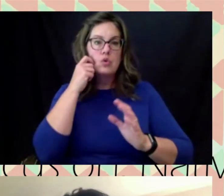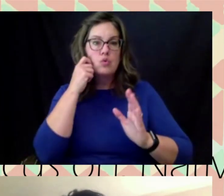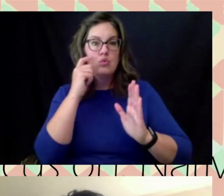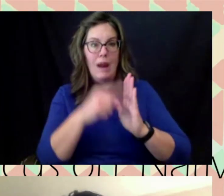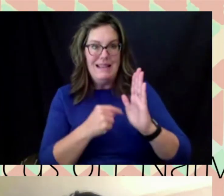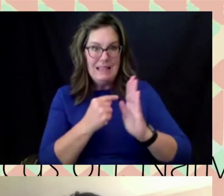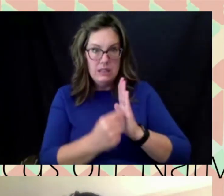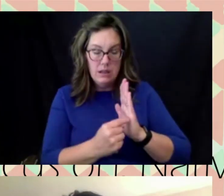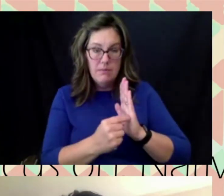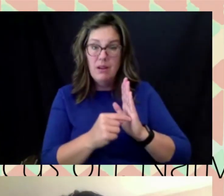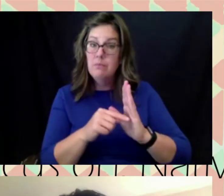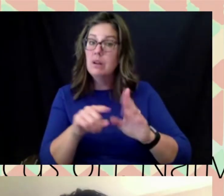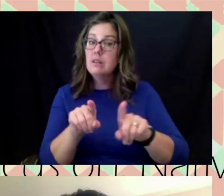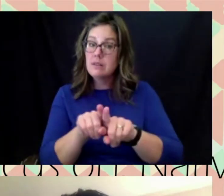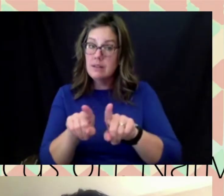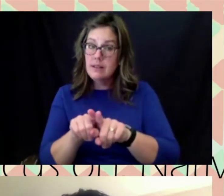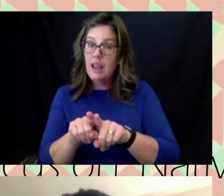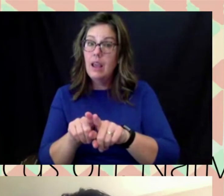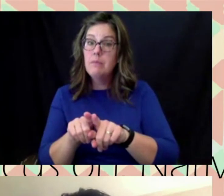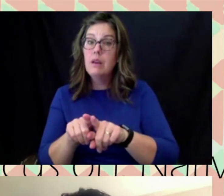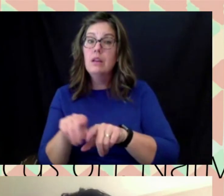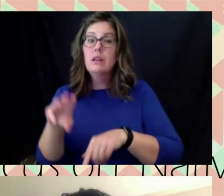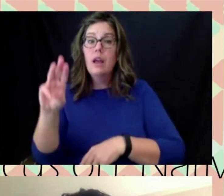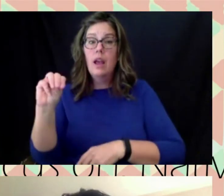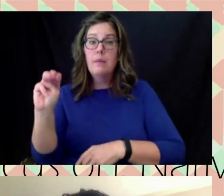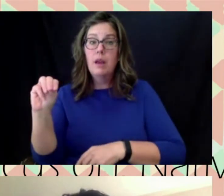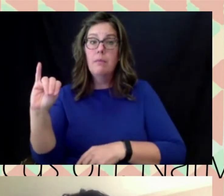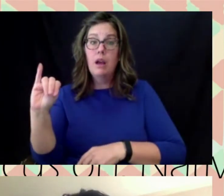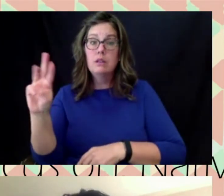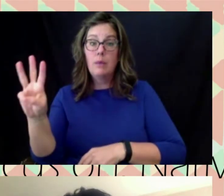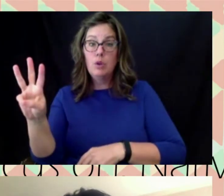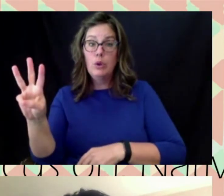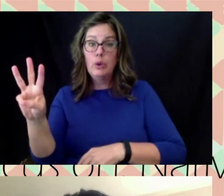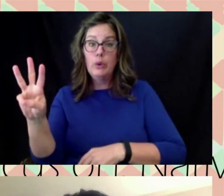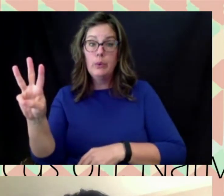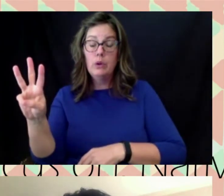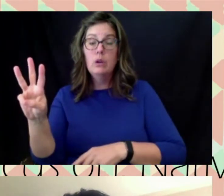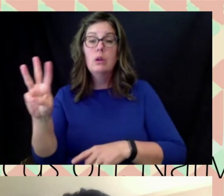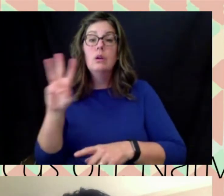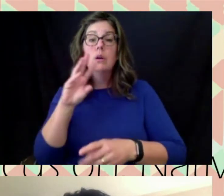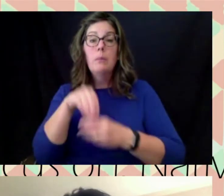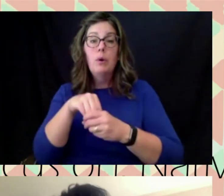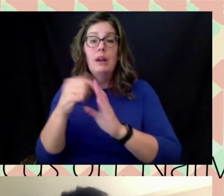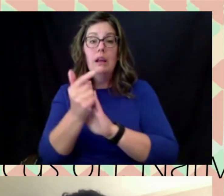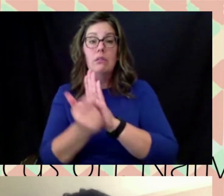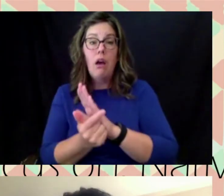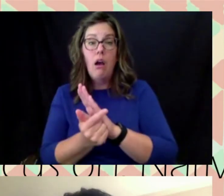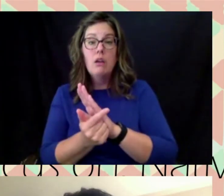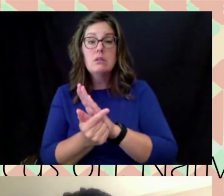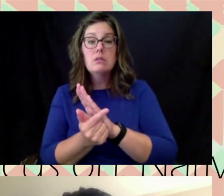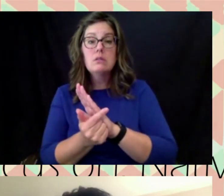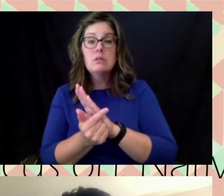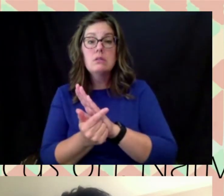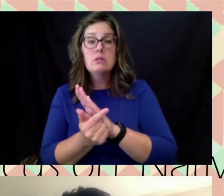with the epidemic of mmiw you know putting laws in place for prosecution holding people accountable